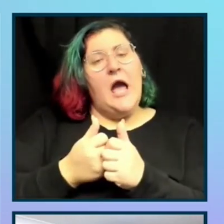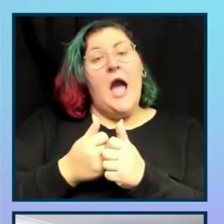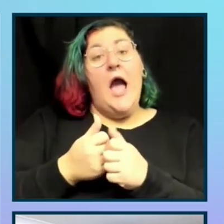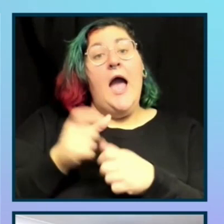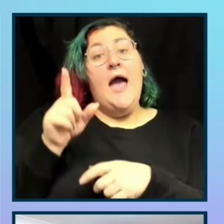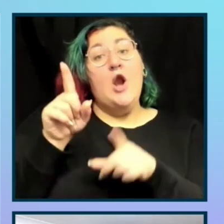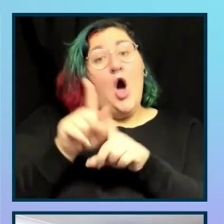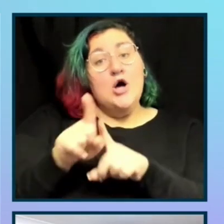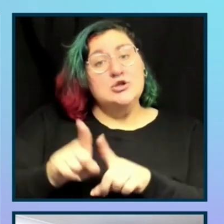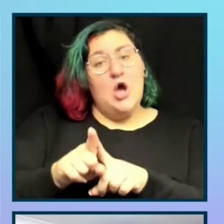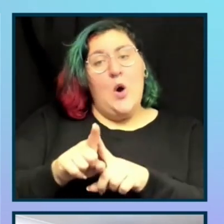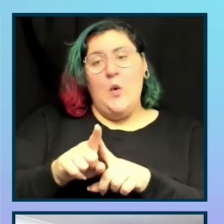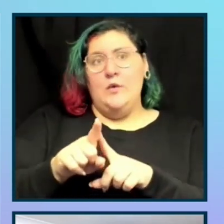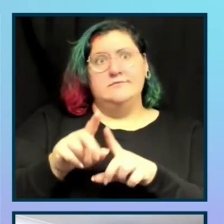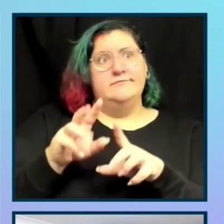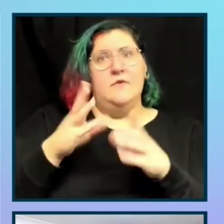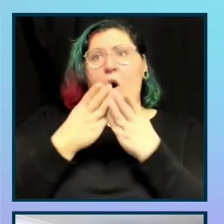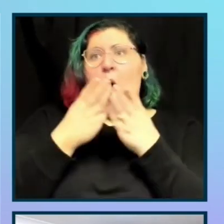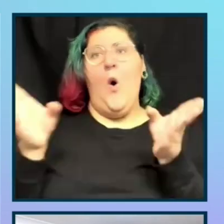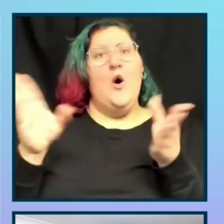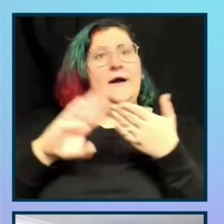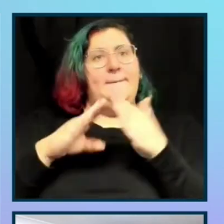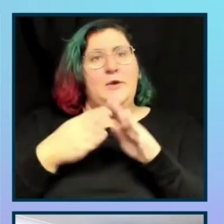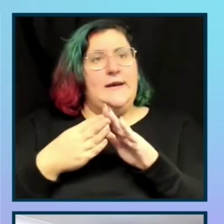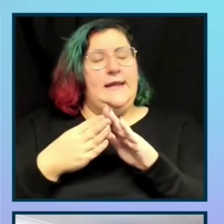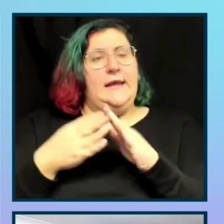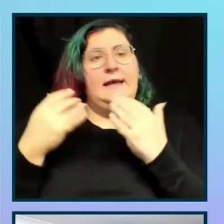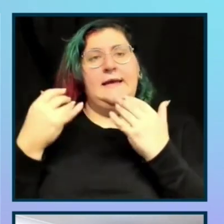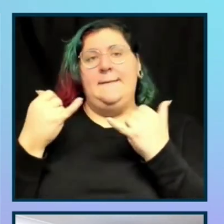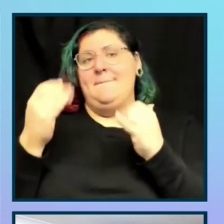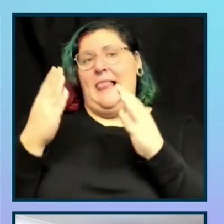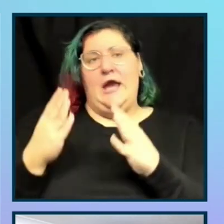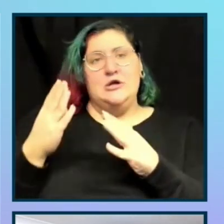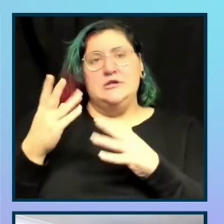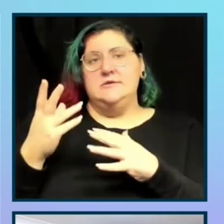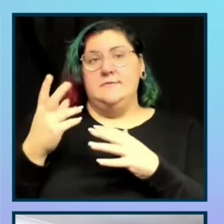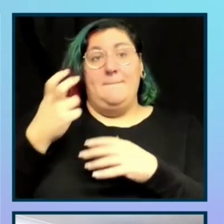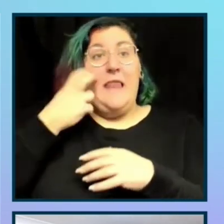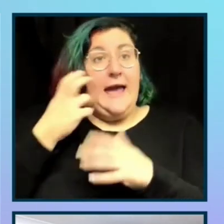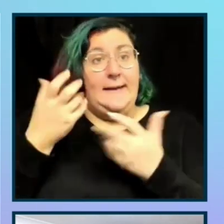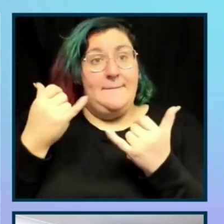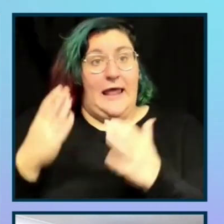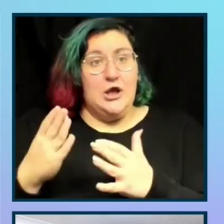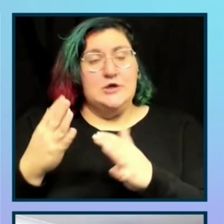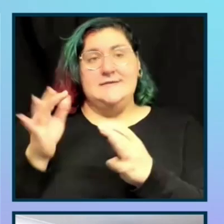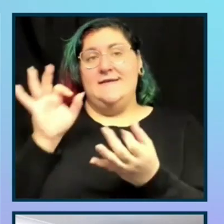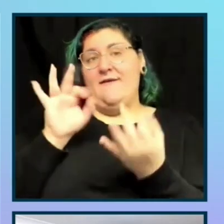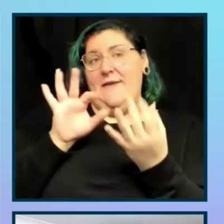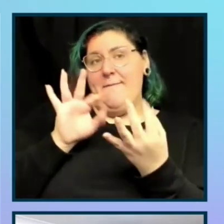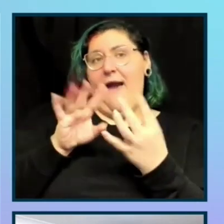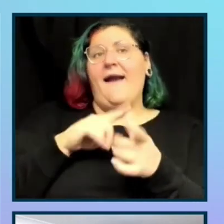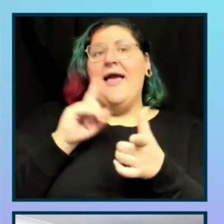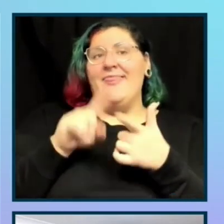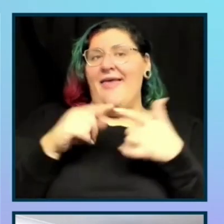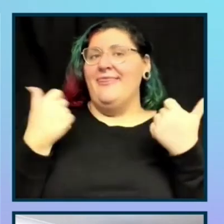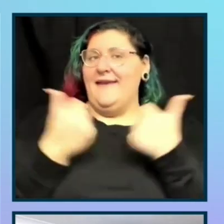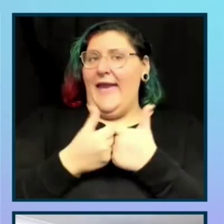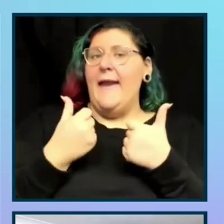including multiple gamers without sight, who've been giving feedback and they've been acting on it in a really, really good way 'cause they've been,